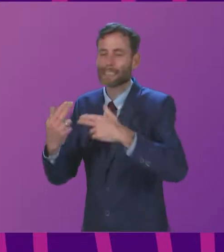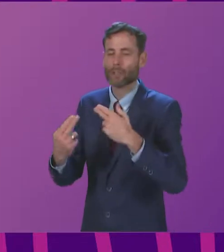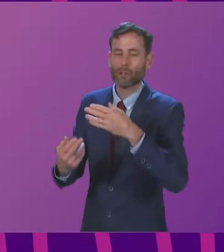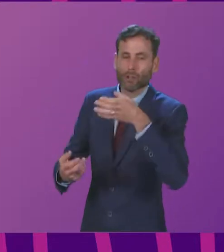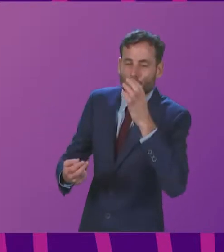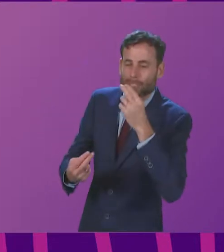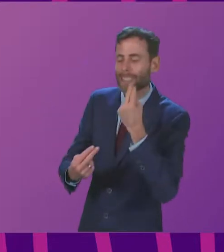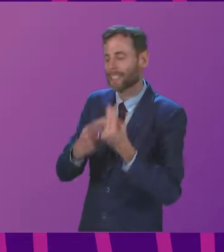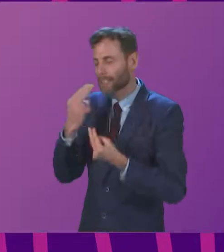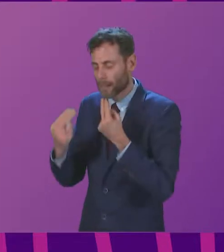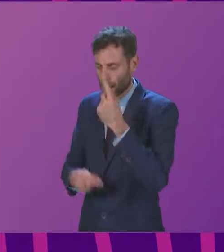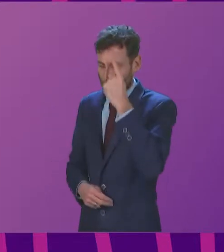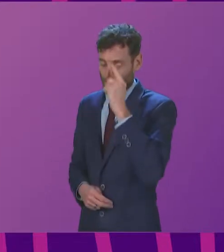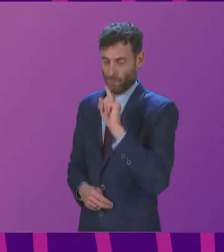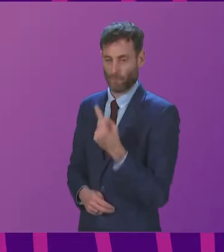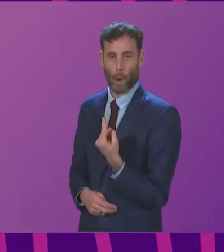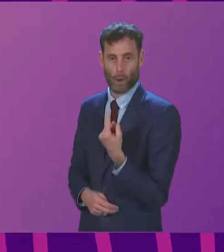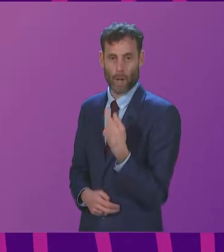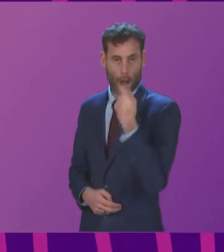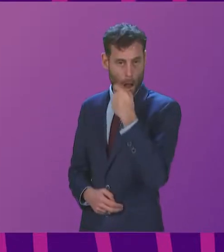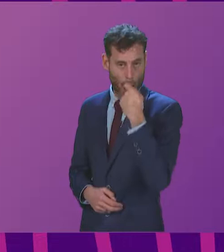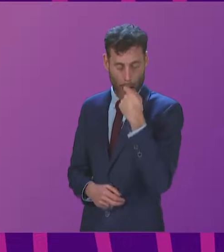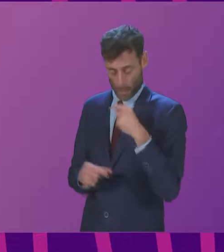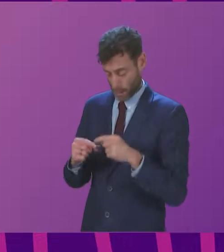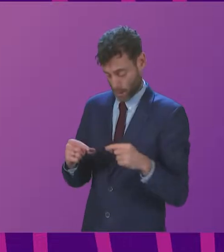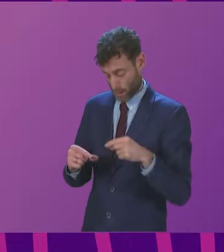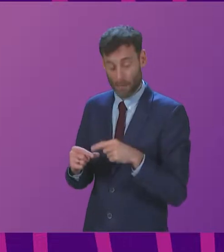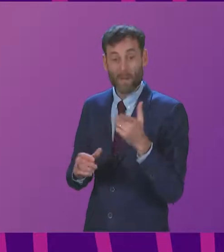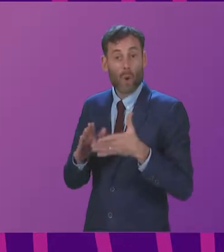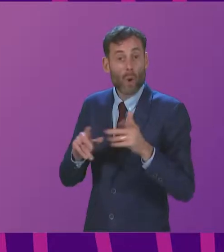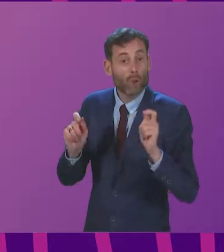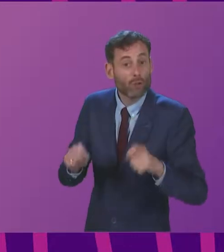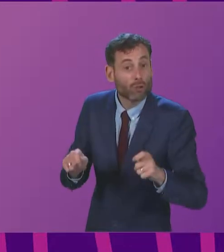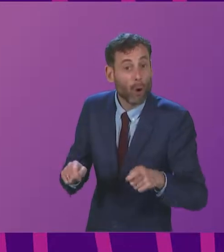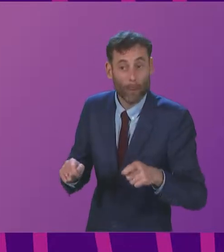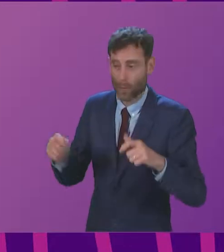or dinner, visiting someone at home or even going shopping somewhere that might be crowded,